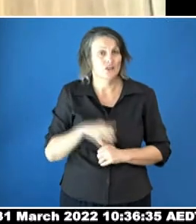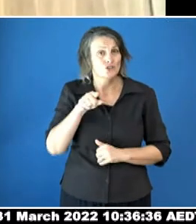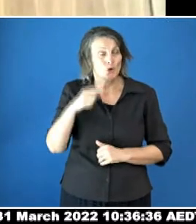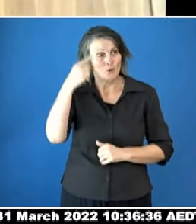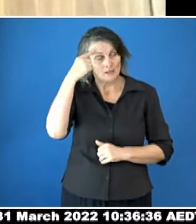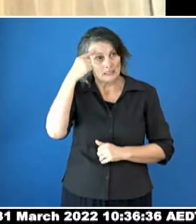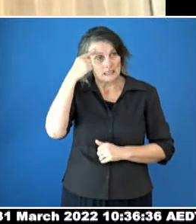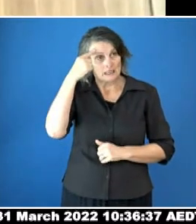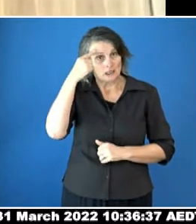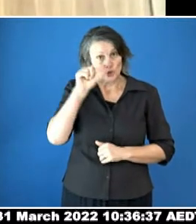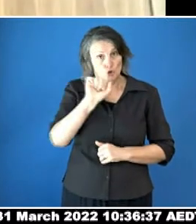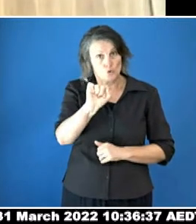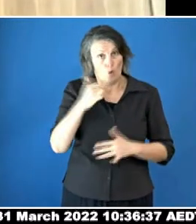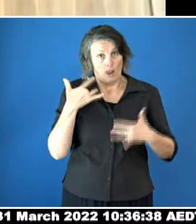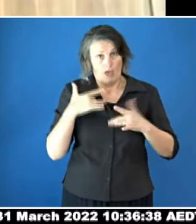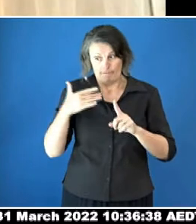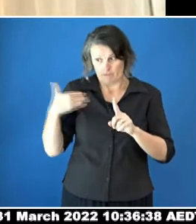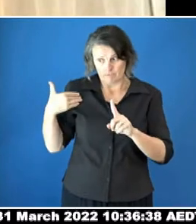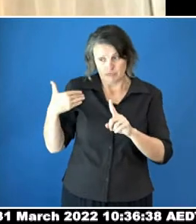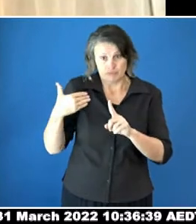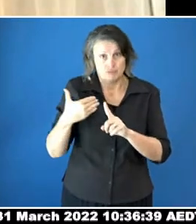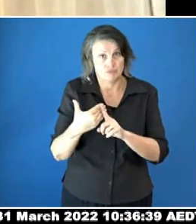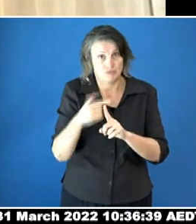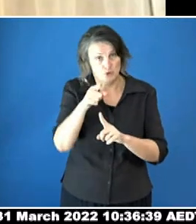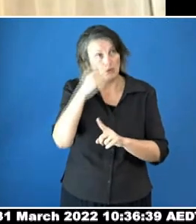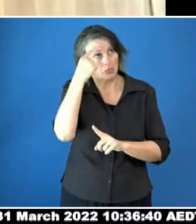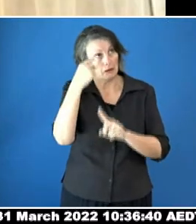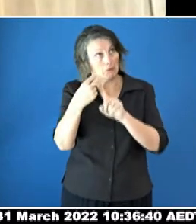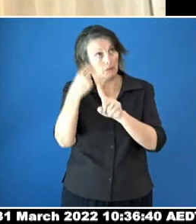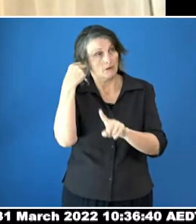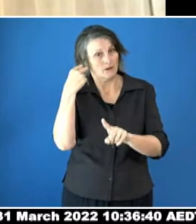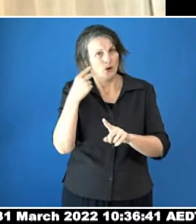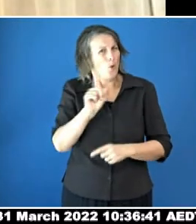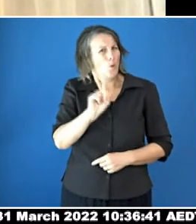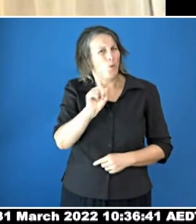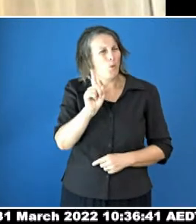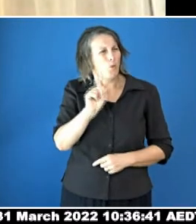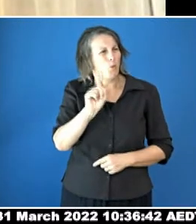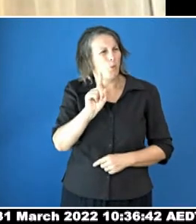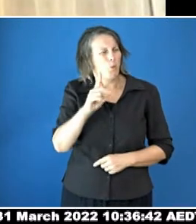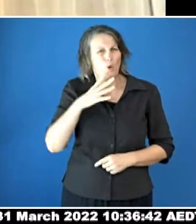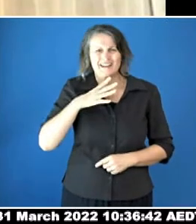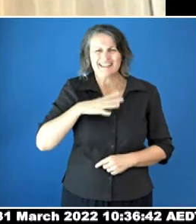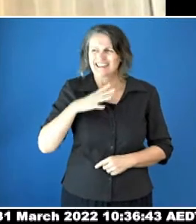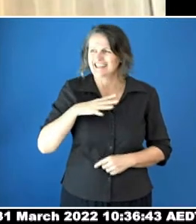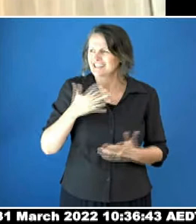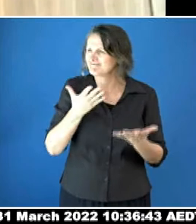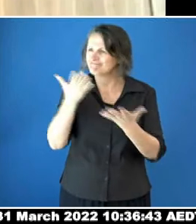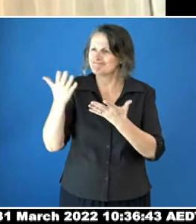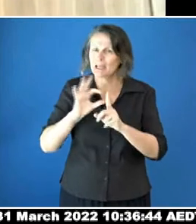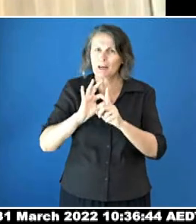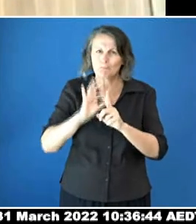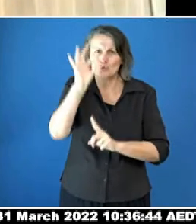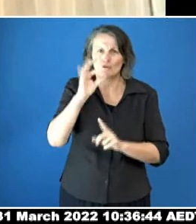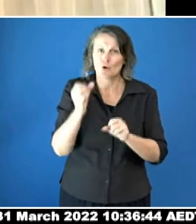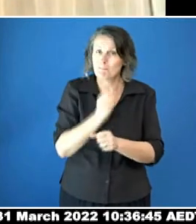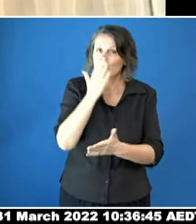Looking back at your experience, what needs to change so that what happened to you